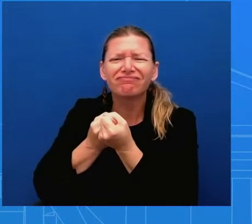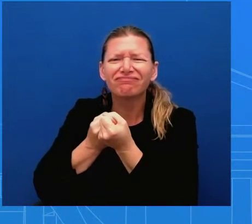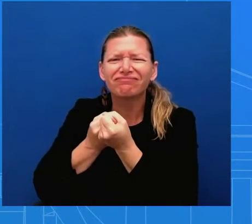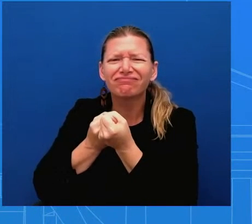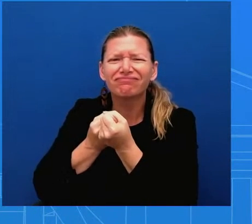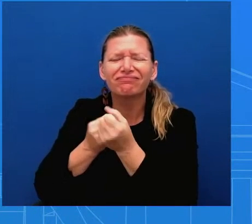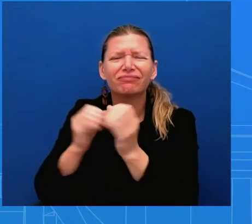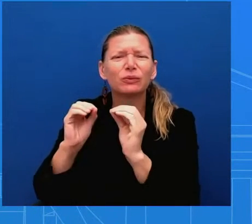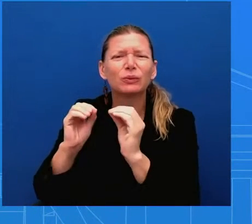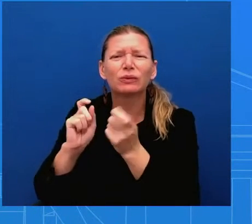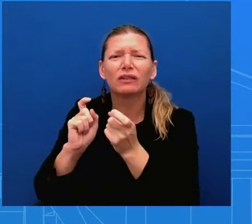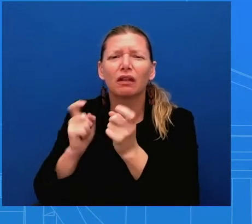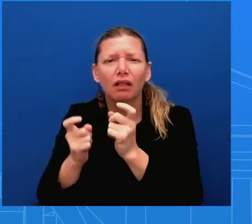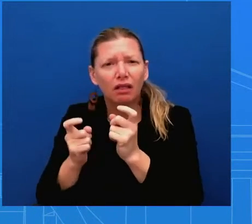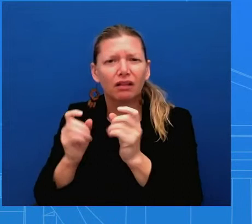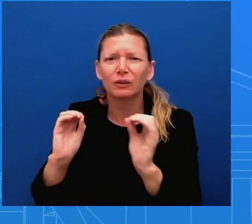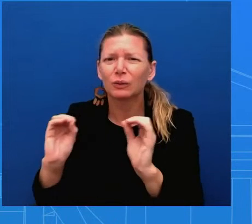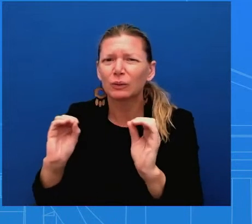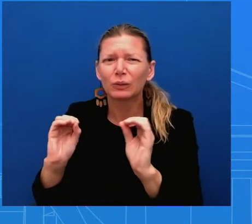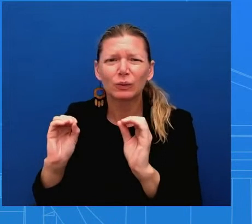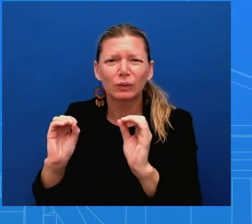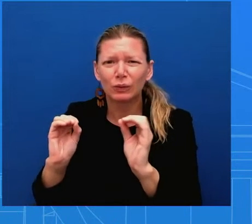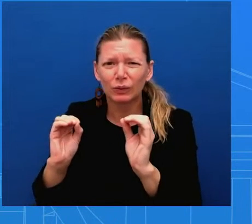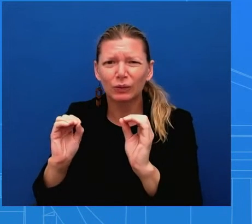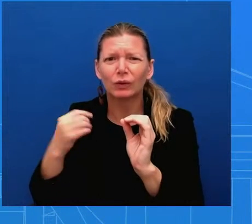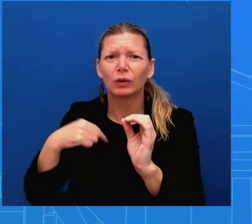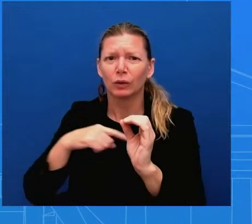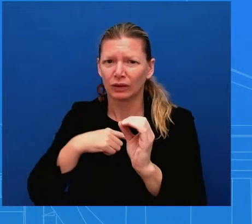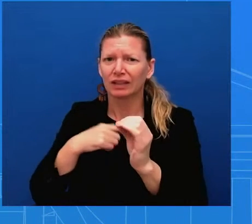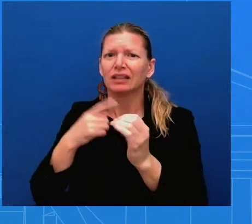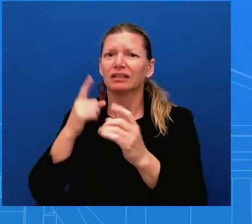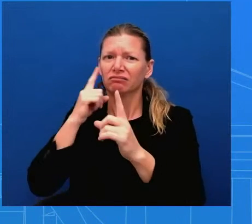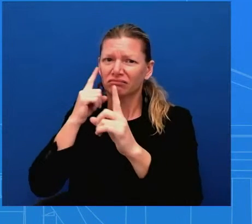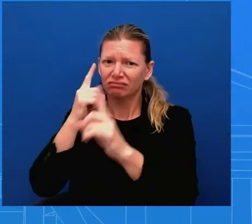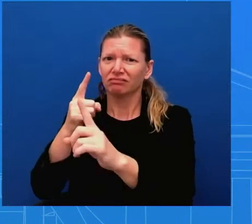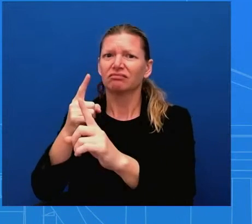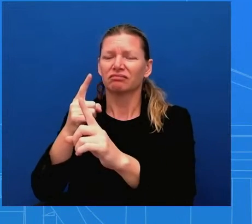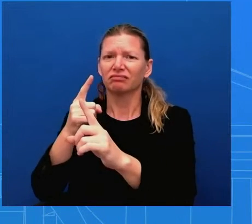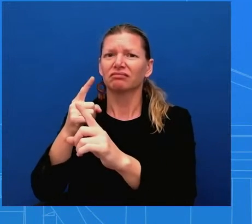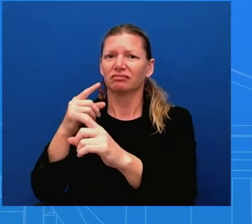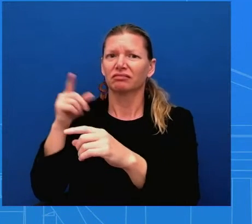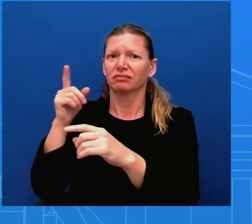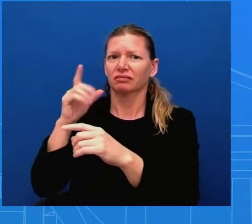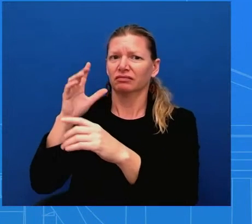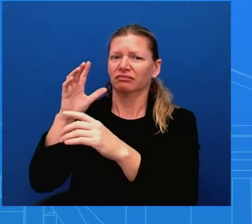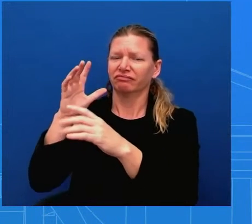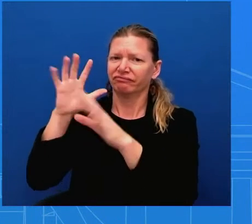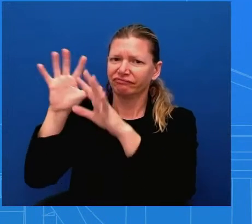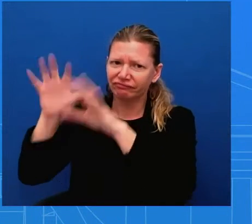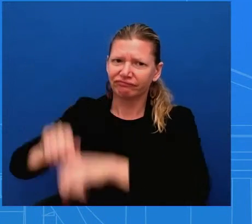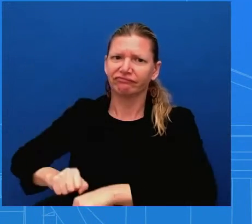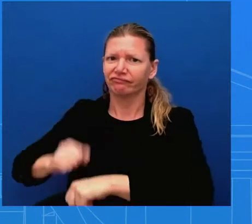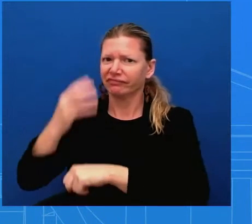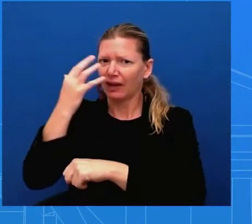and will continue to stand with Israel to make that happen. We've been very clear. As it relates to the announcement